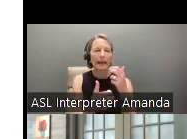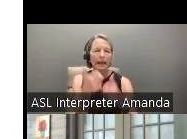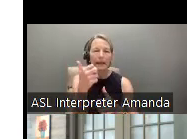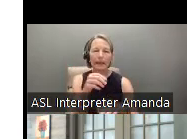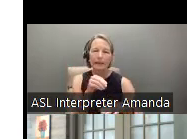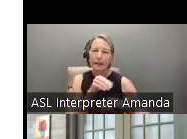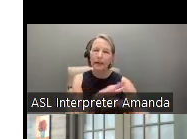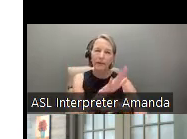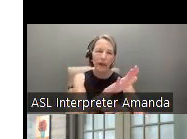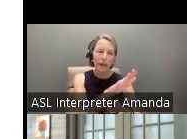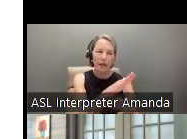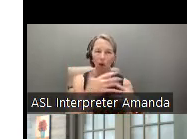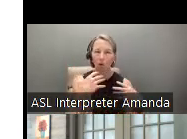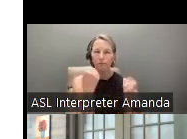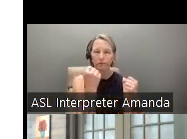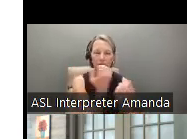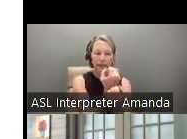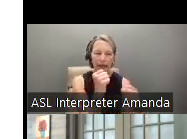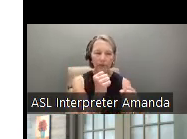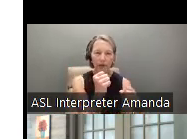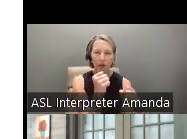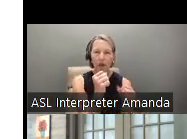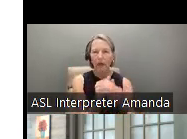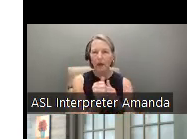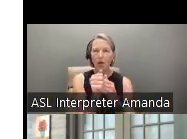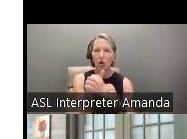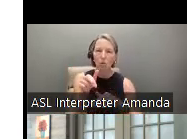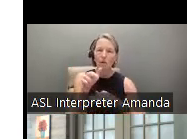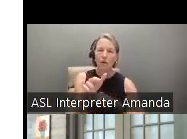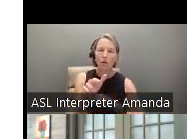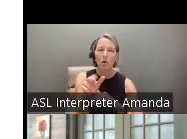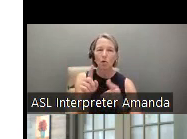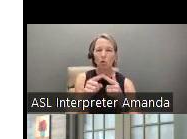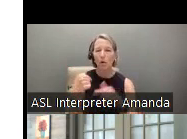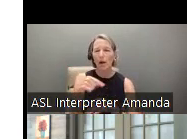the beneficiary's well-being and then again that can lead to a referral to our one of our